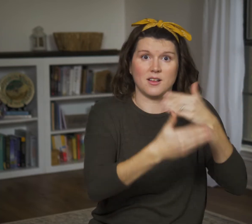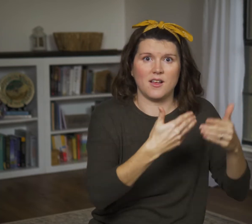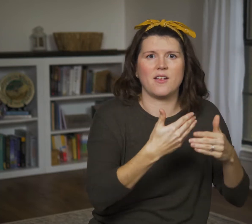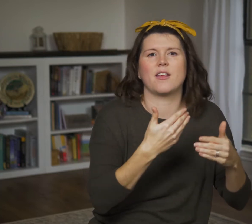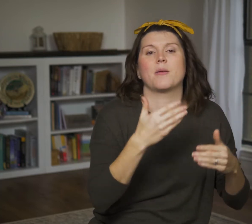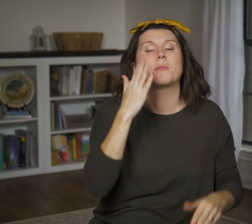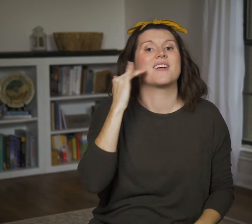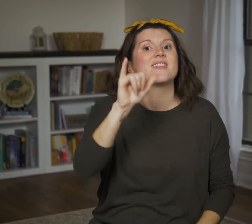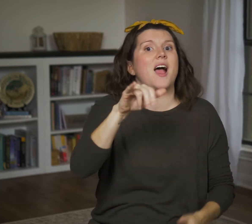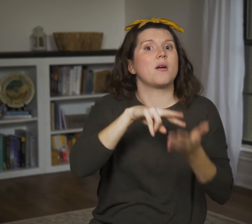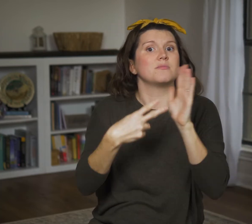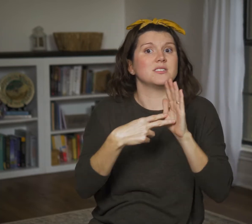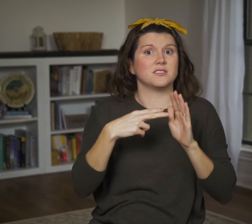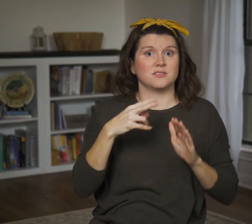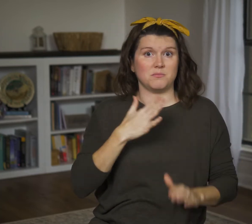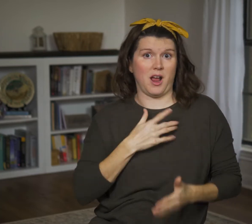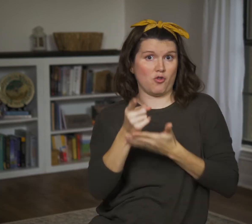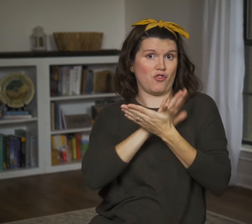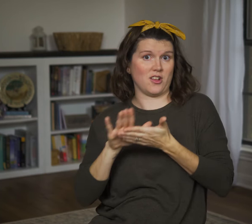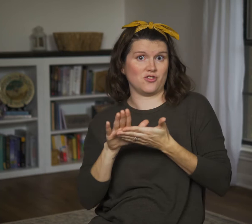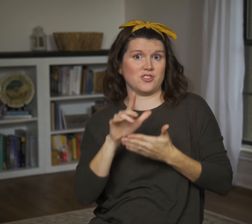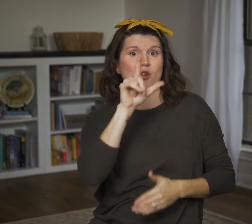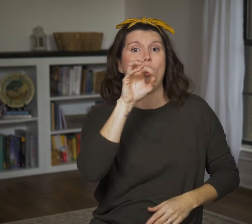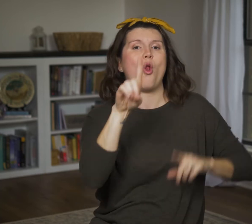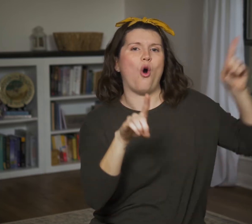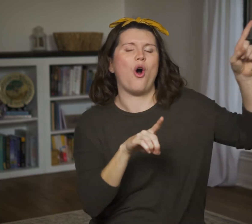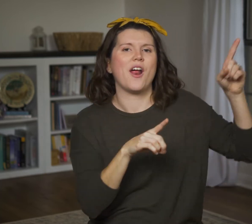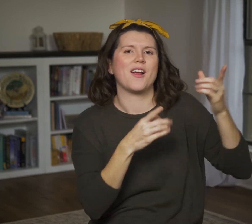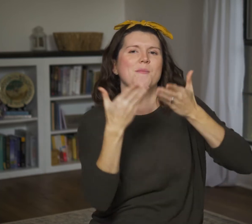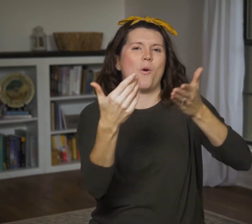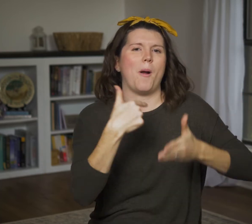‘It is because of my righteousness that the LORD